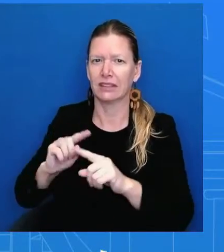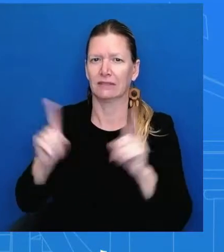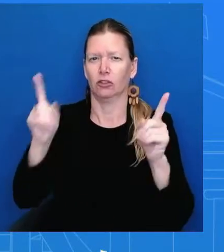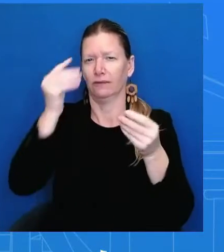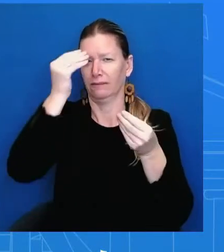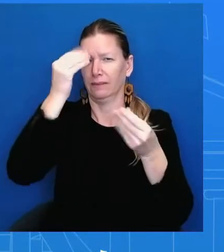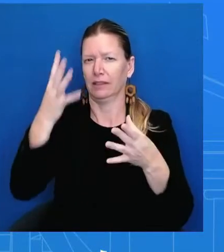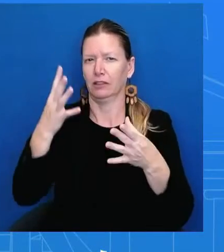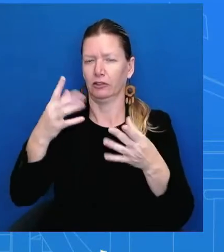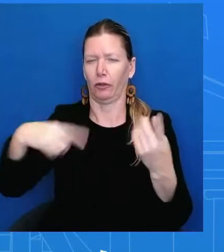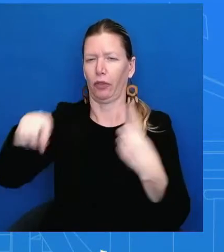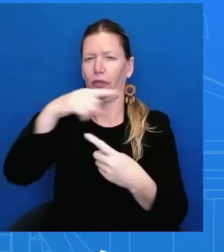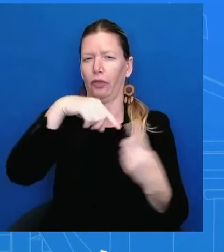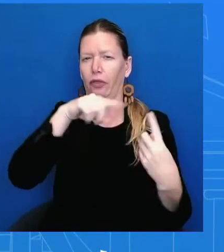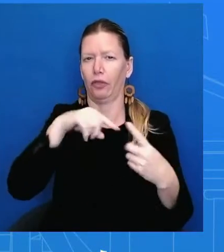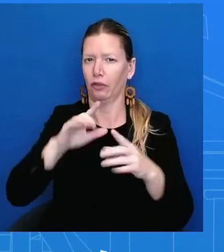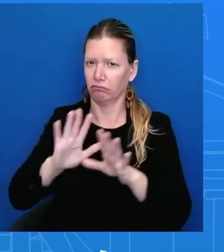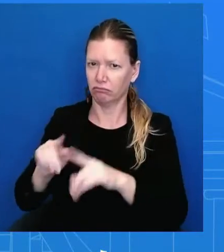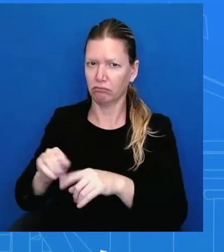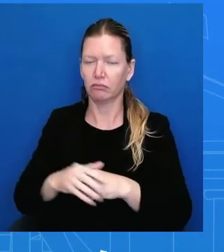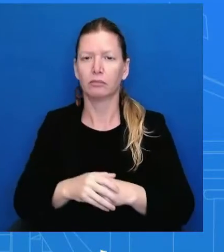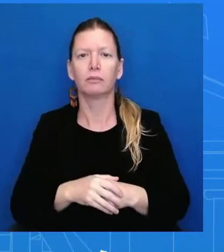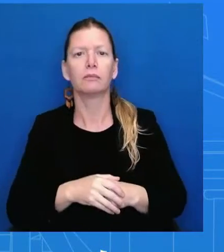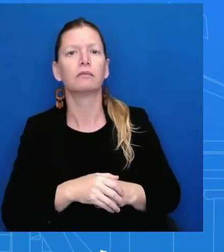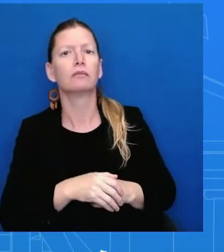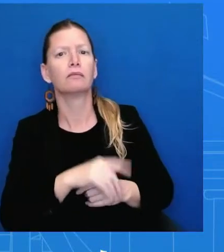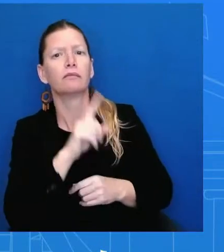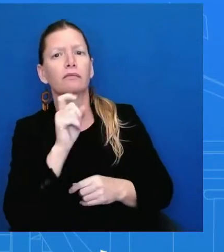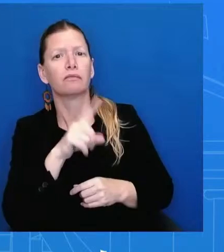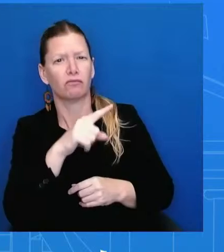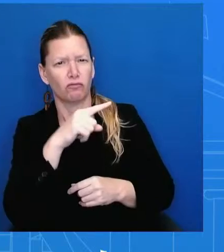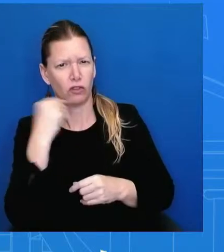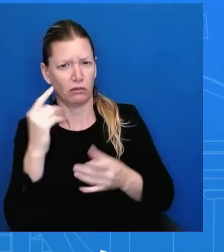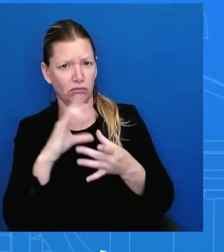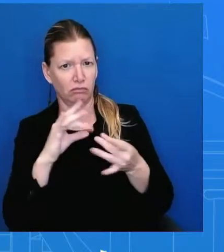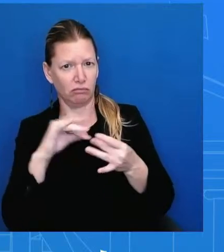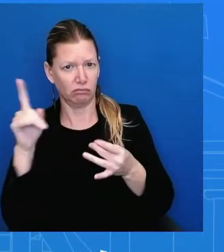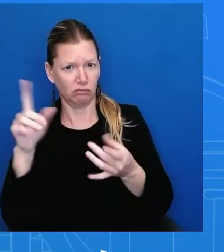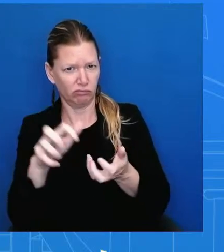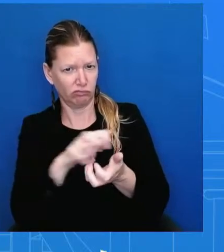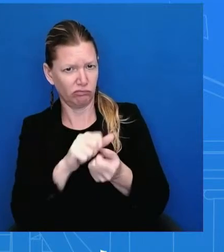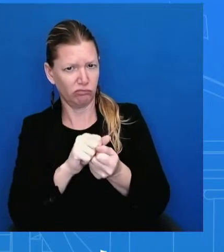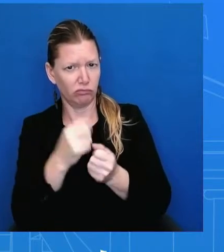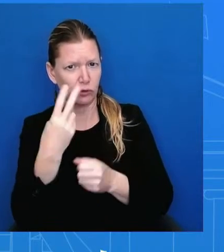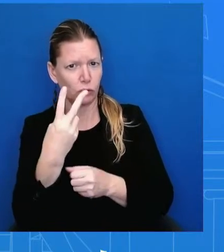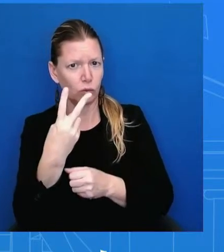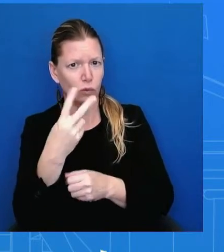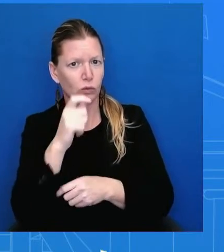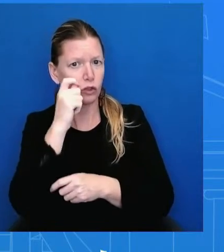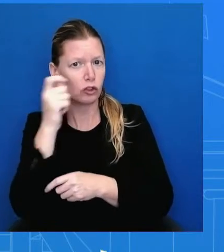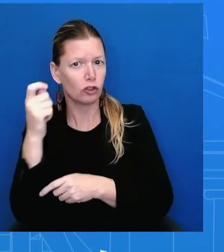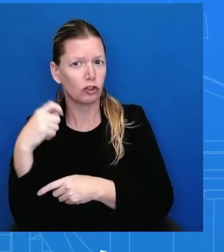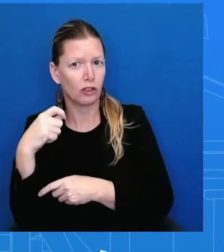two Ukrainian Patriot missile systems. The Ukrainians said that they were decoys. Does the U.S. have its own independent evaluation